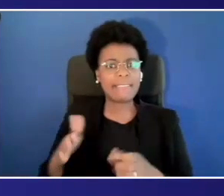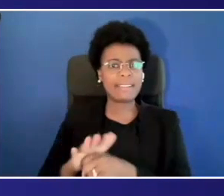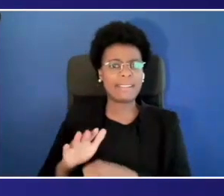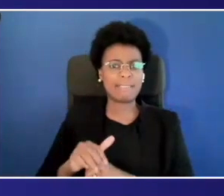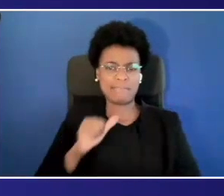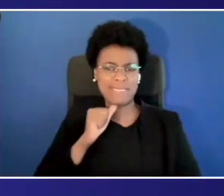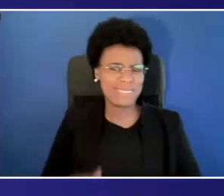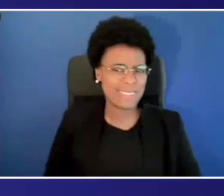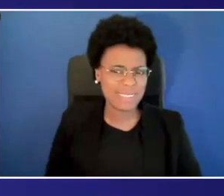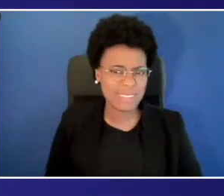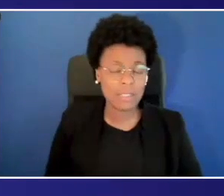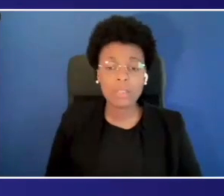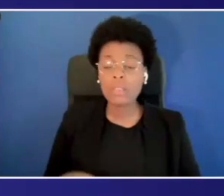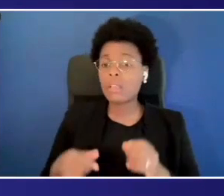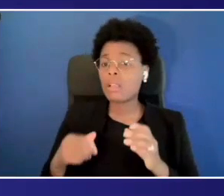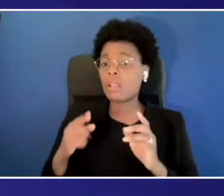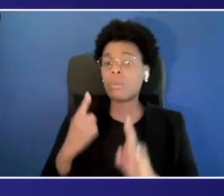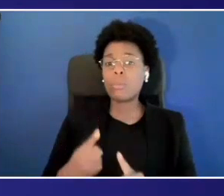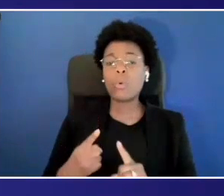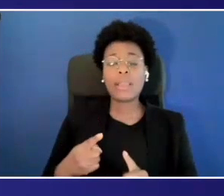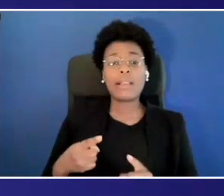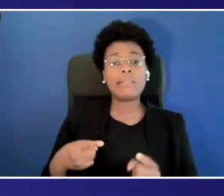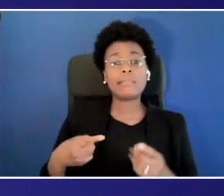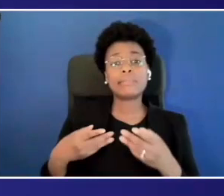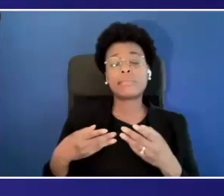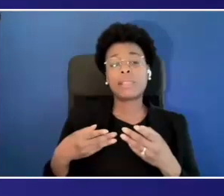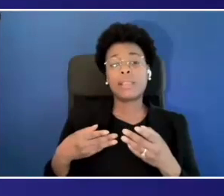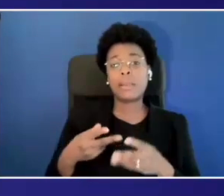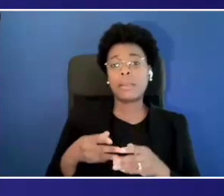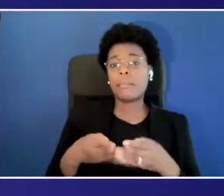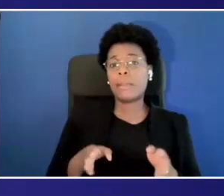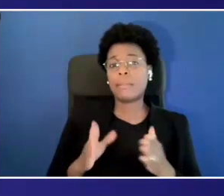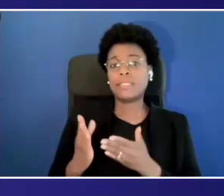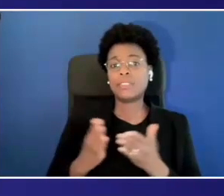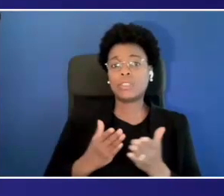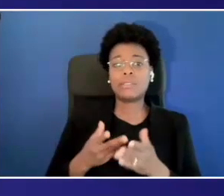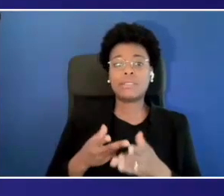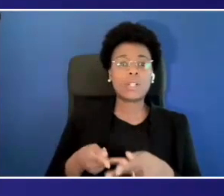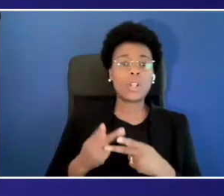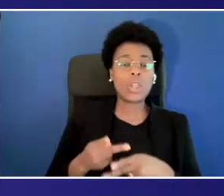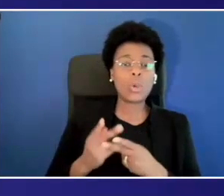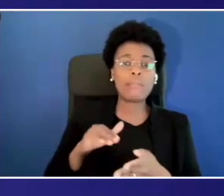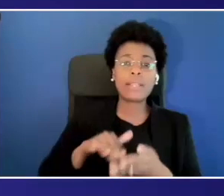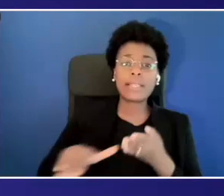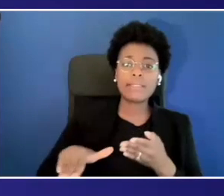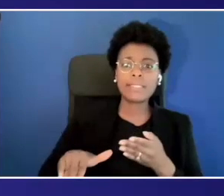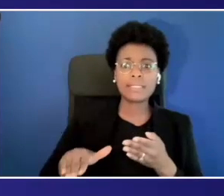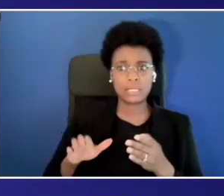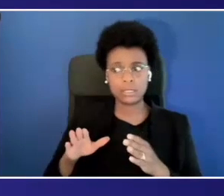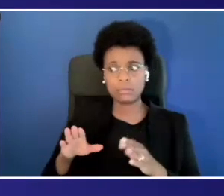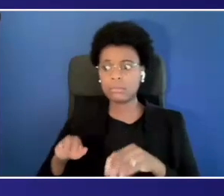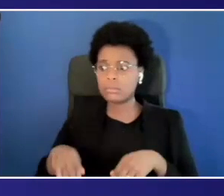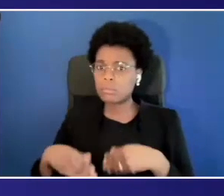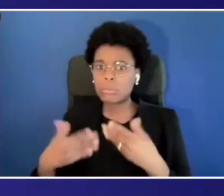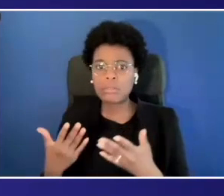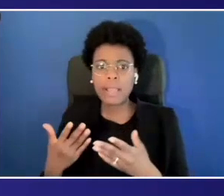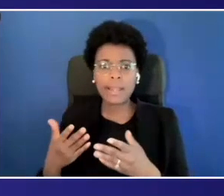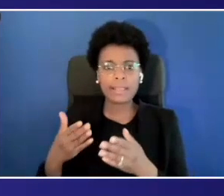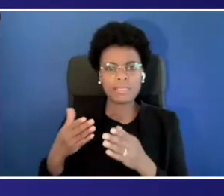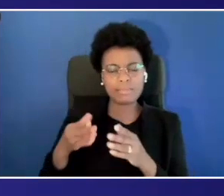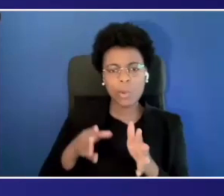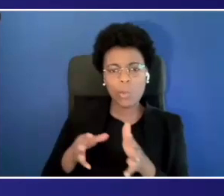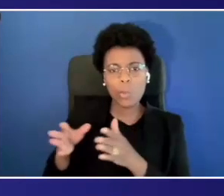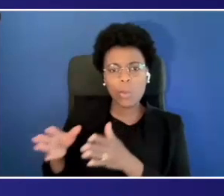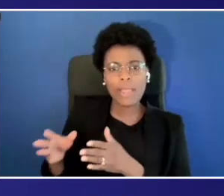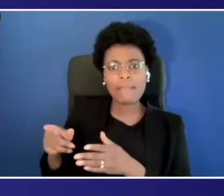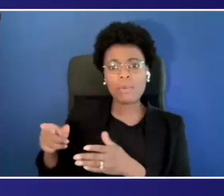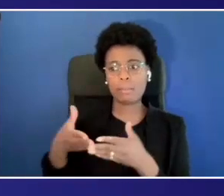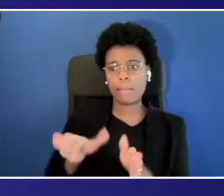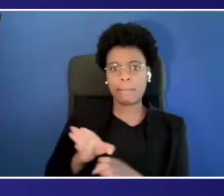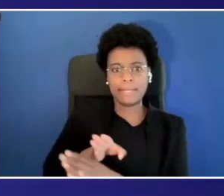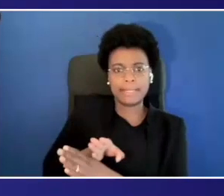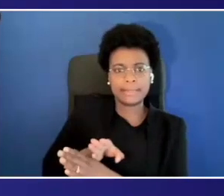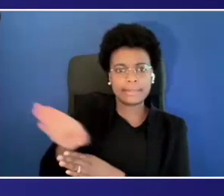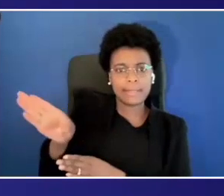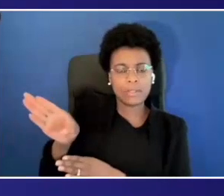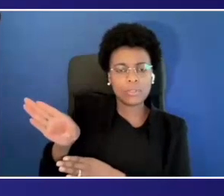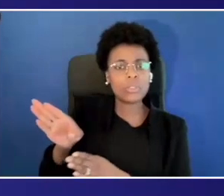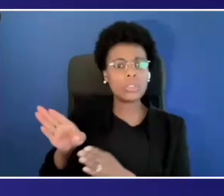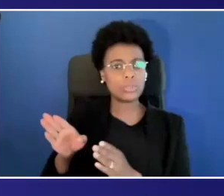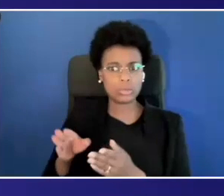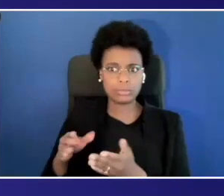Is to attract new graduates to lower paying jobs in the public sector by providing a way for them to repay their loans both monetarily and through their services rendered to the public.